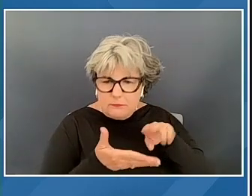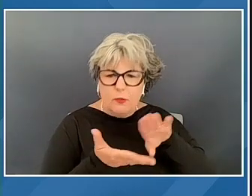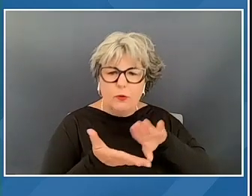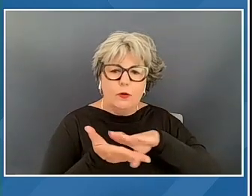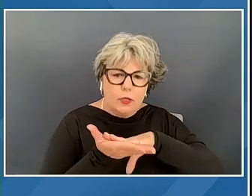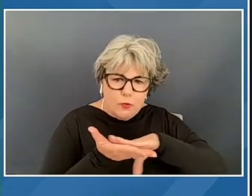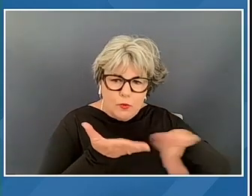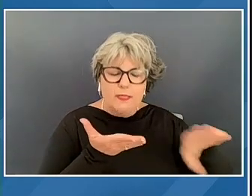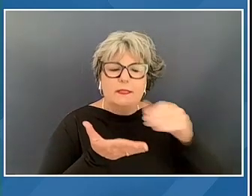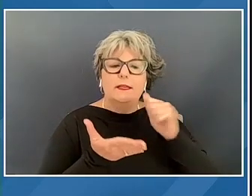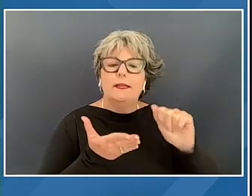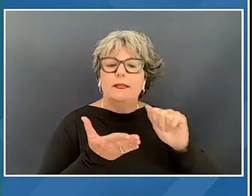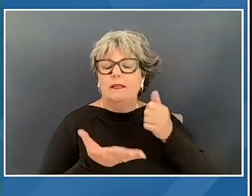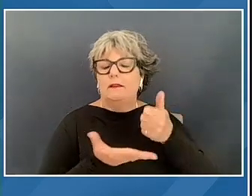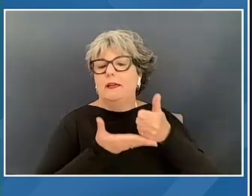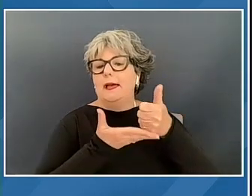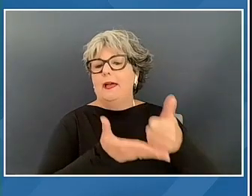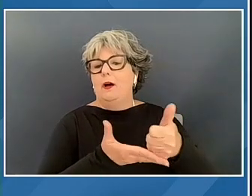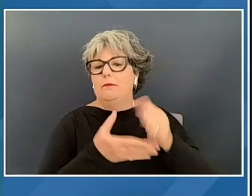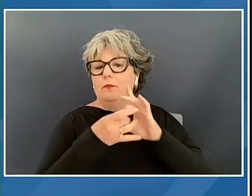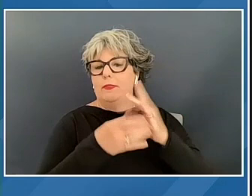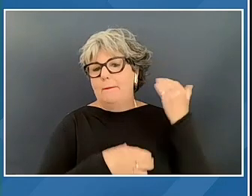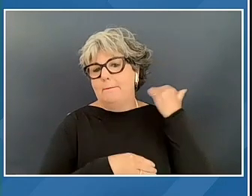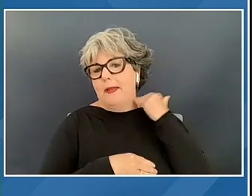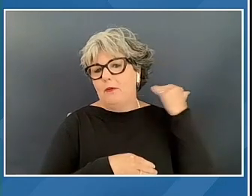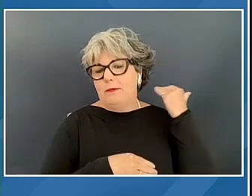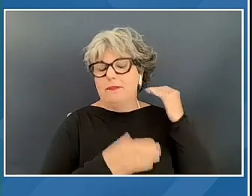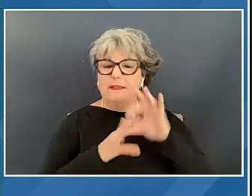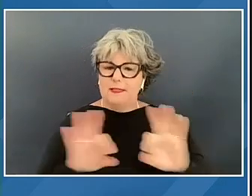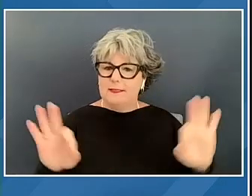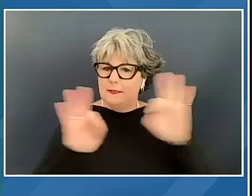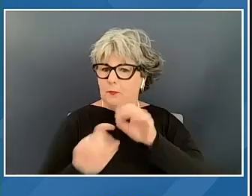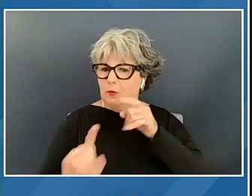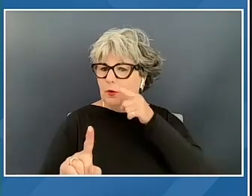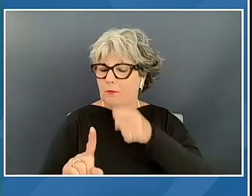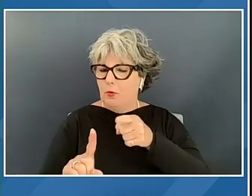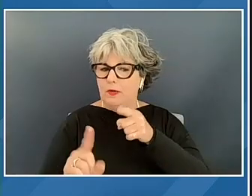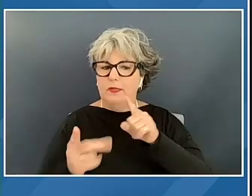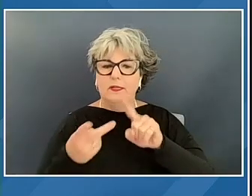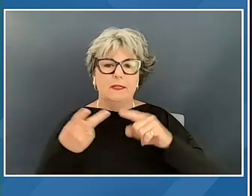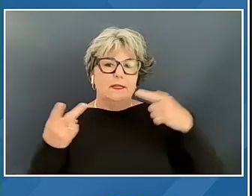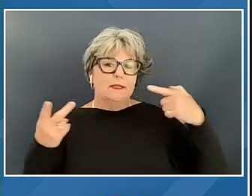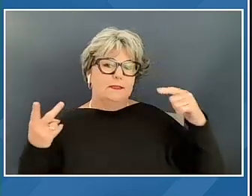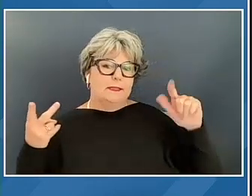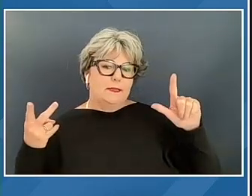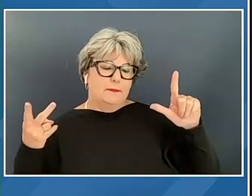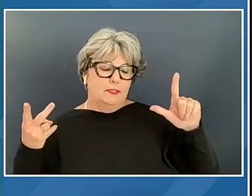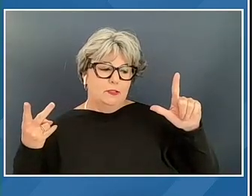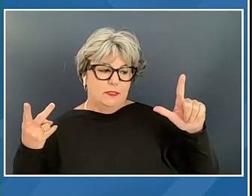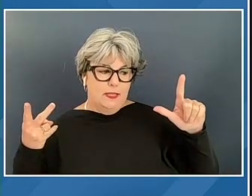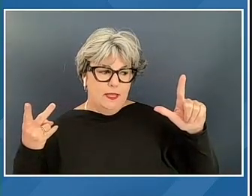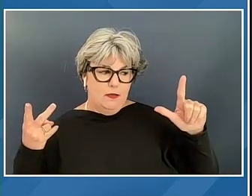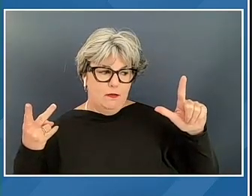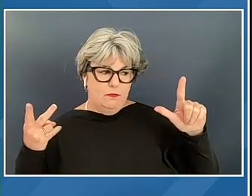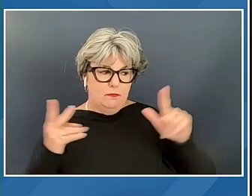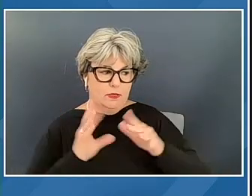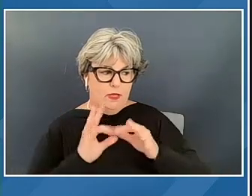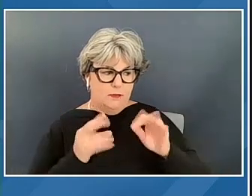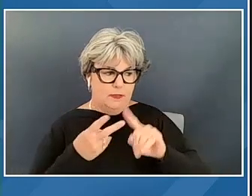were able to get in the bankruptcy and I think that that's a really important point, and goes to what Yael said, that there are these big categories of borrowers that